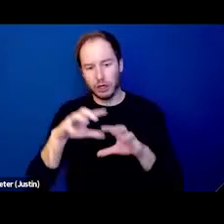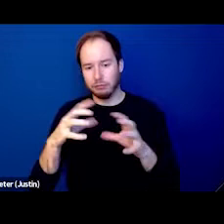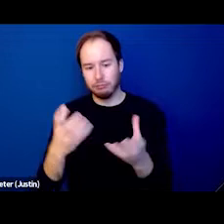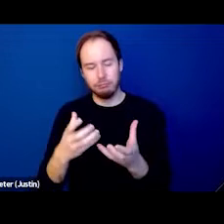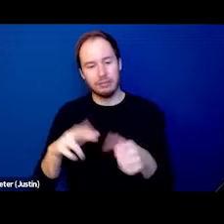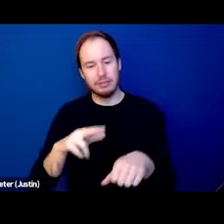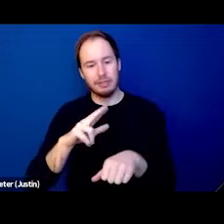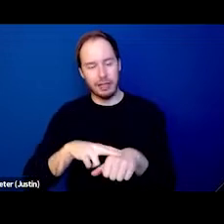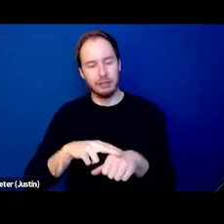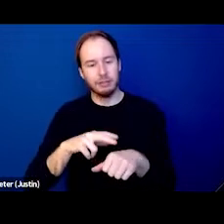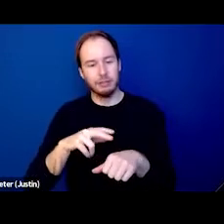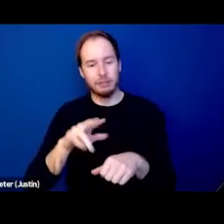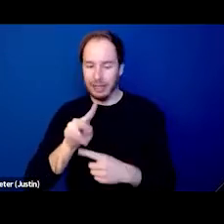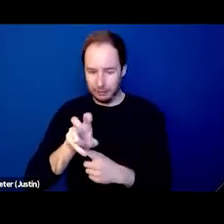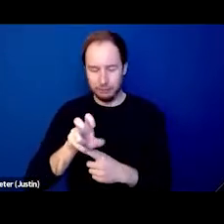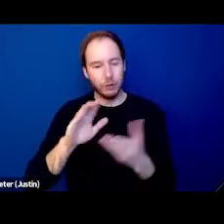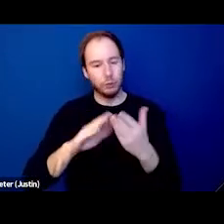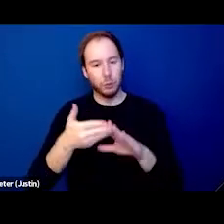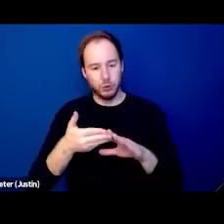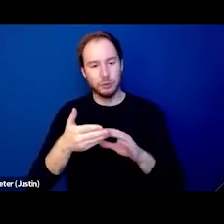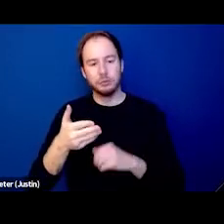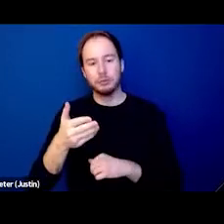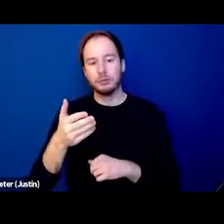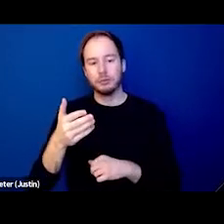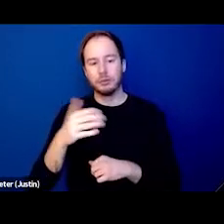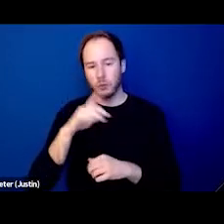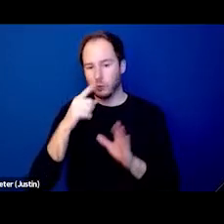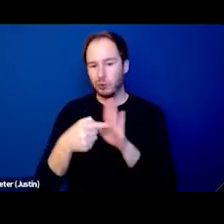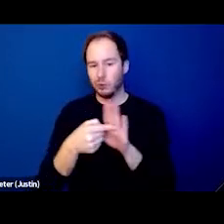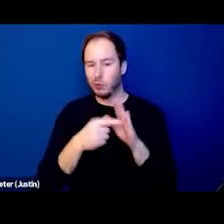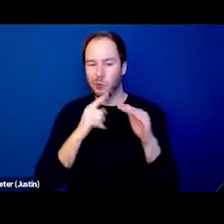So we'll take you through some very basic statistics